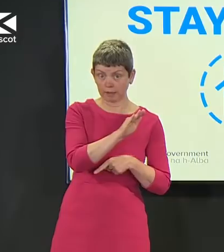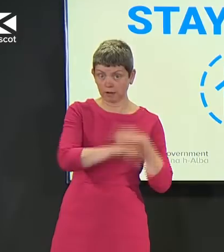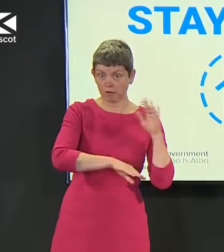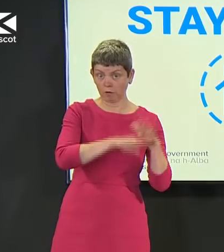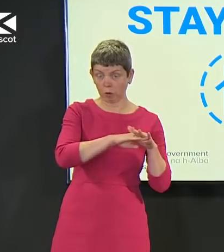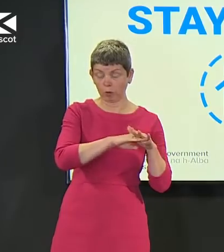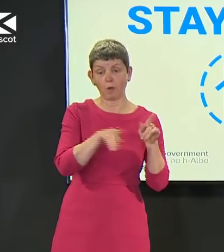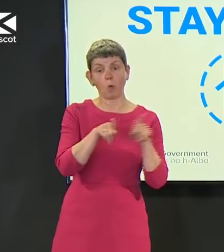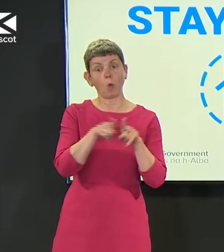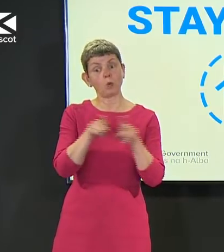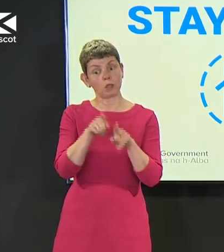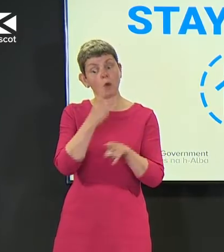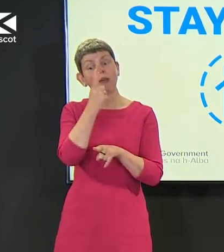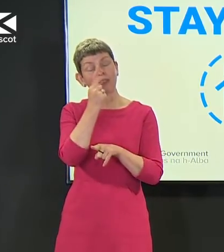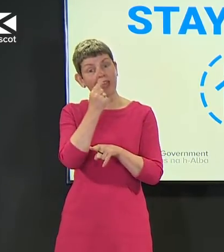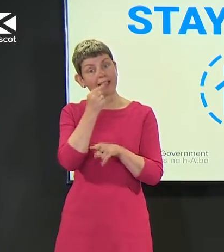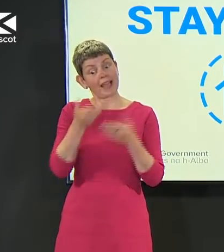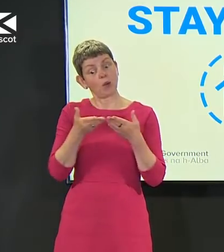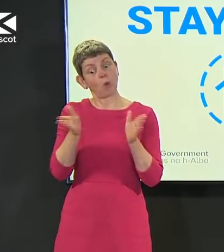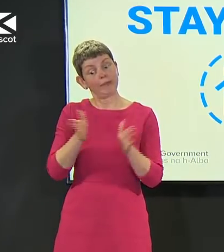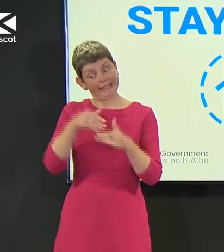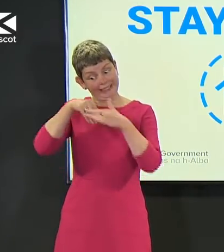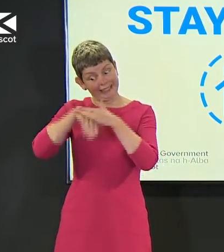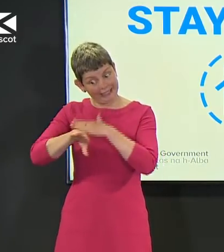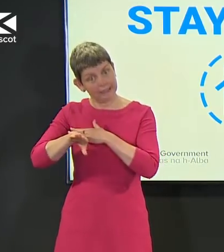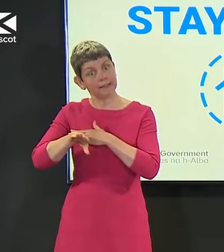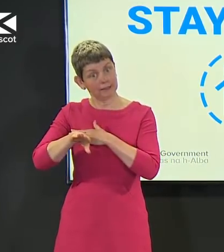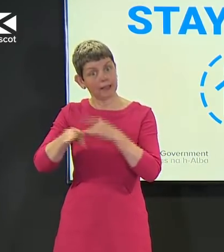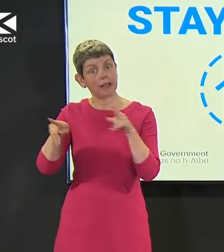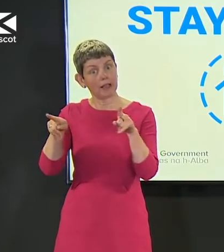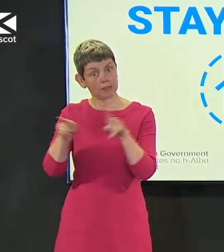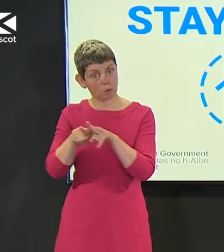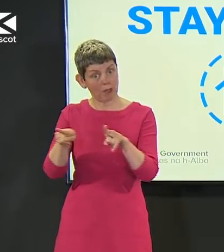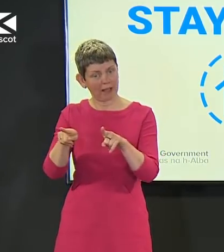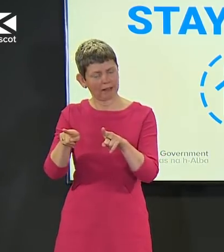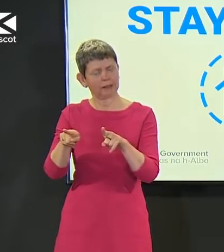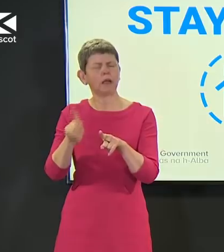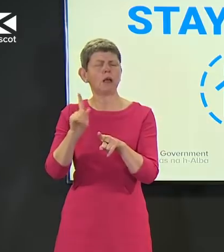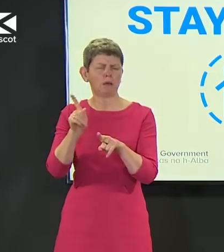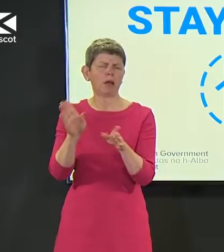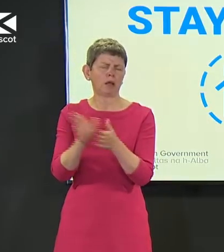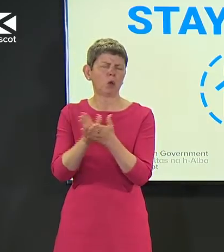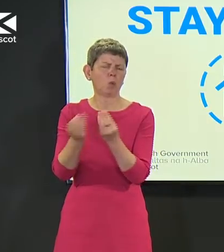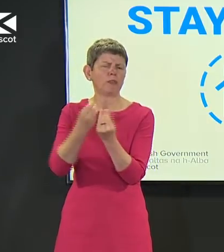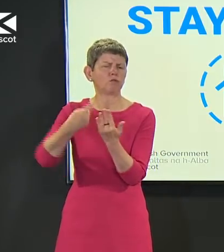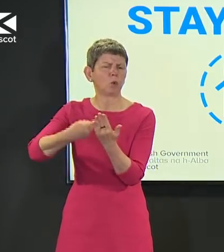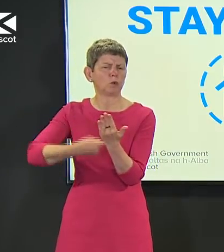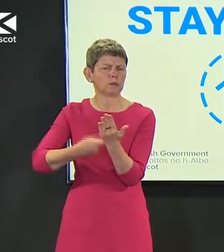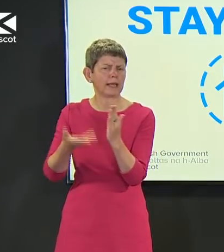indeed they'll be able to open indoors on that day albeit on a restricted basis and it's worth noting